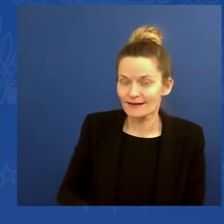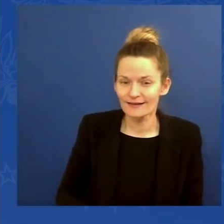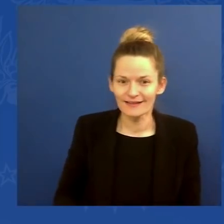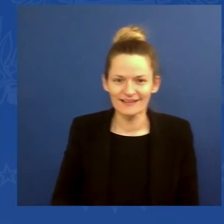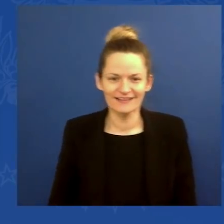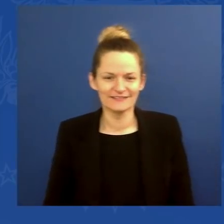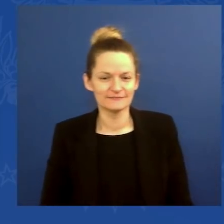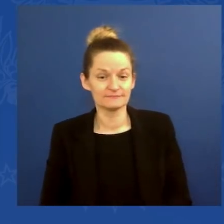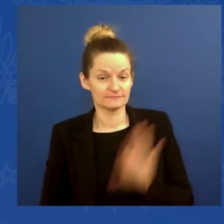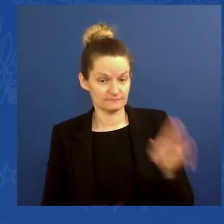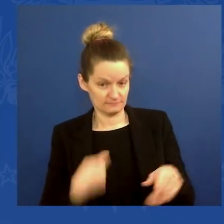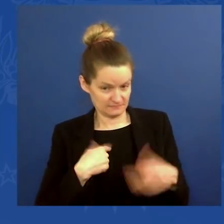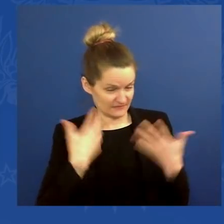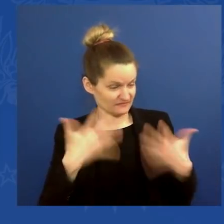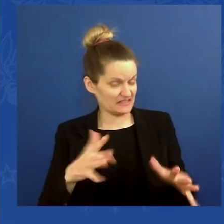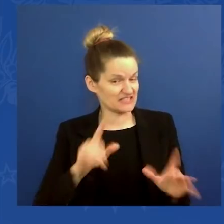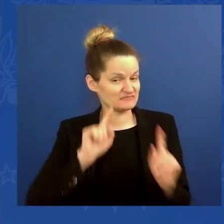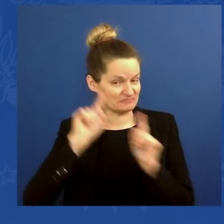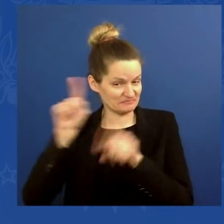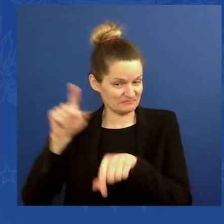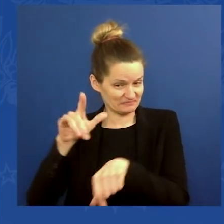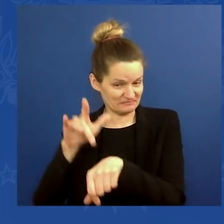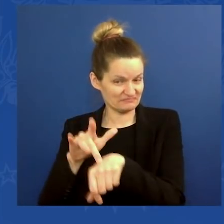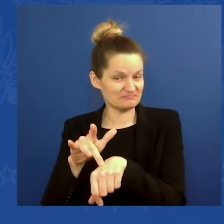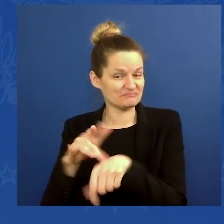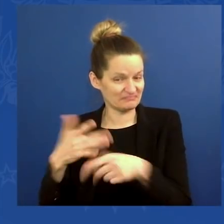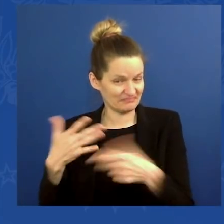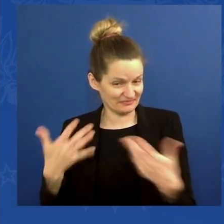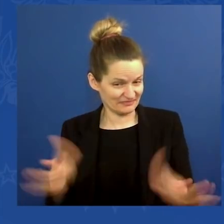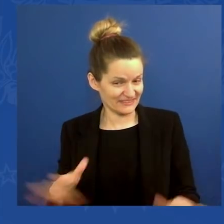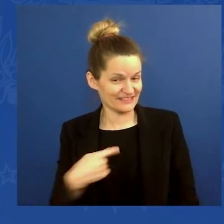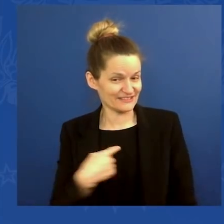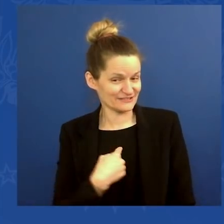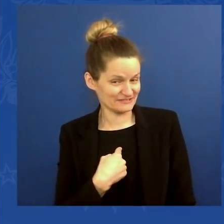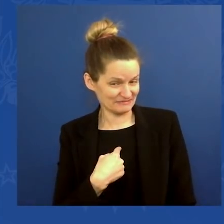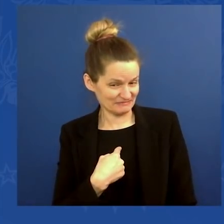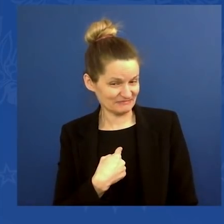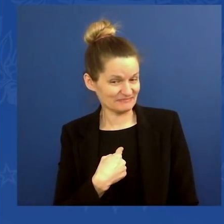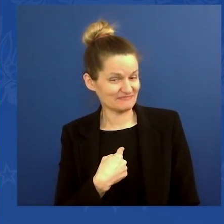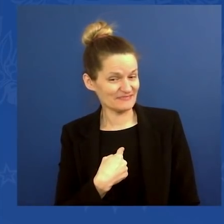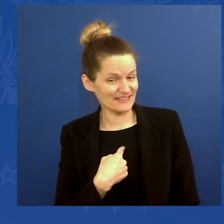Well, father, I've been to Ireland. I've spoken to the Doyle, that's a pretty big honor